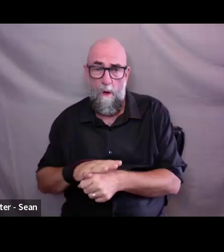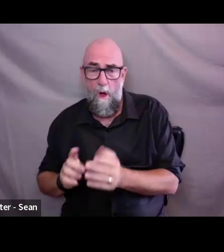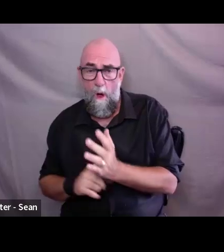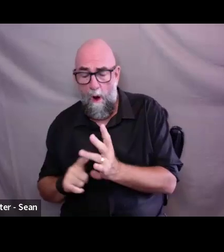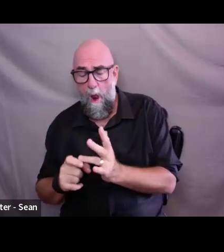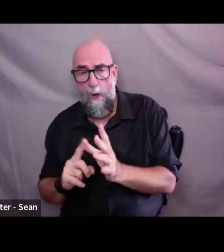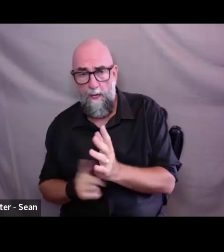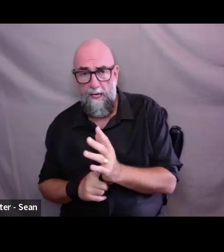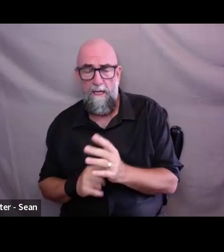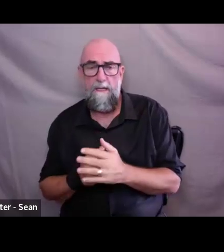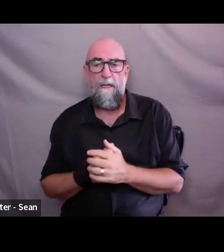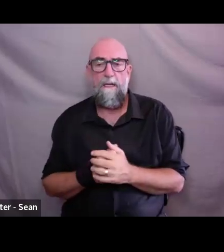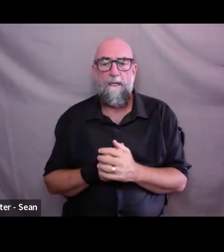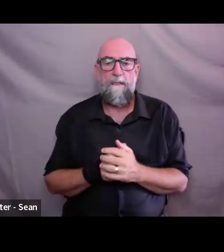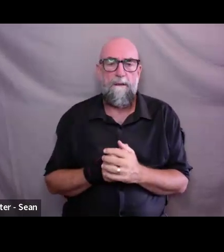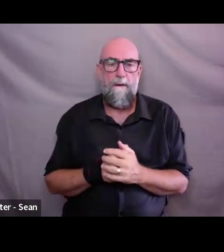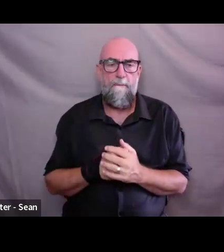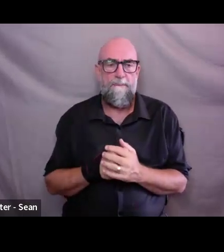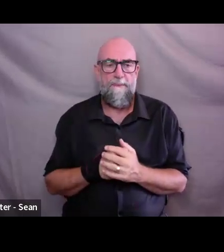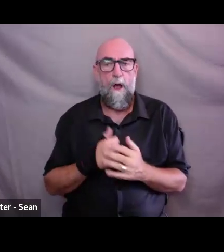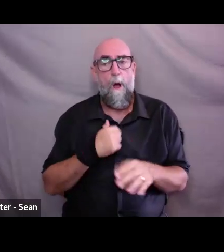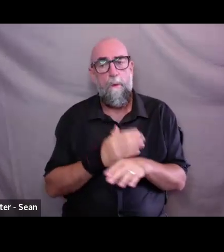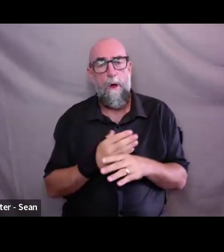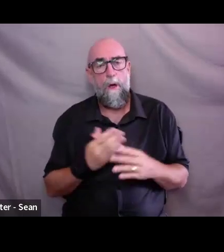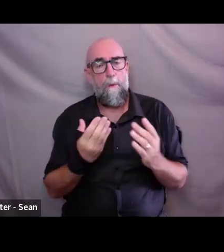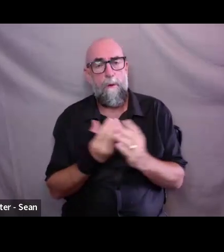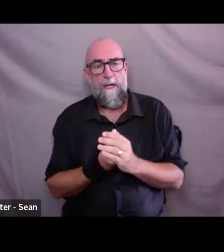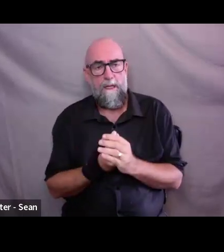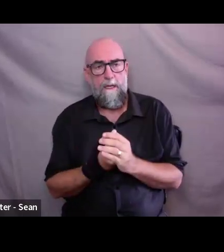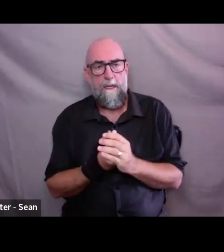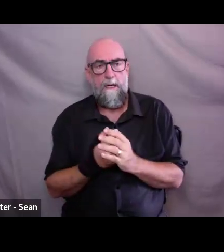They have had three flat affect three flood events